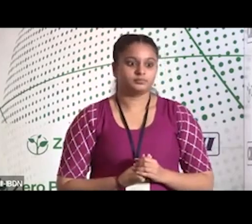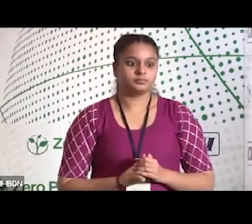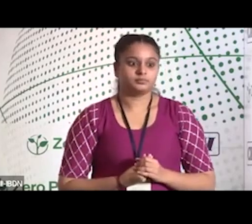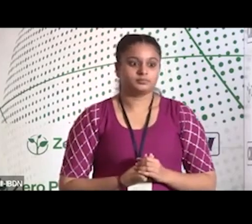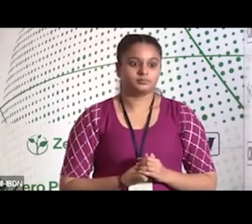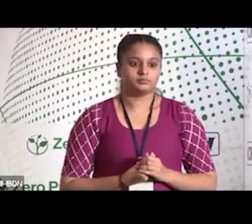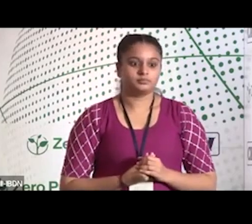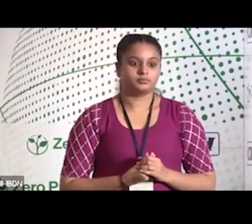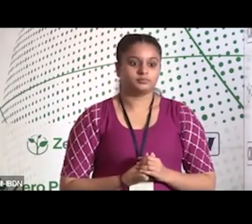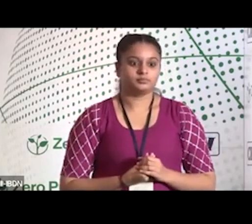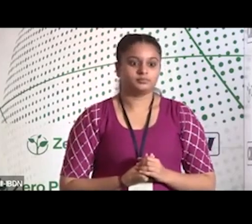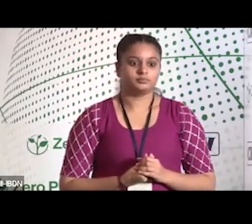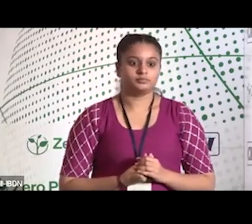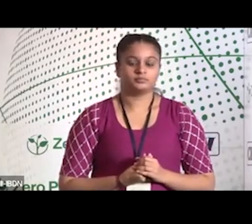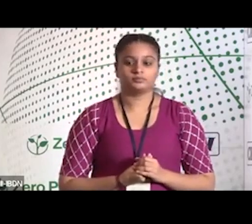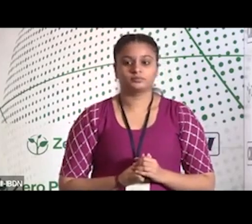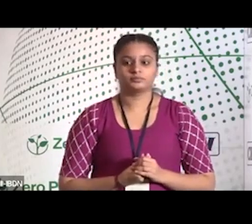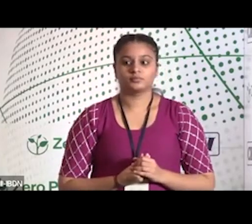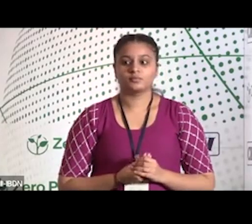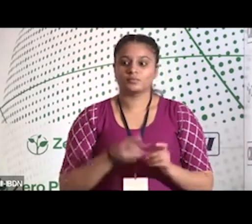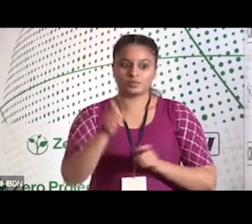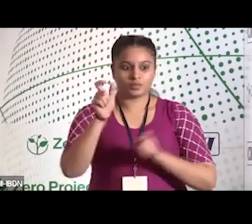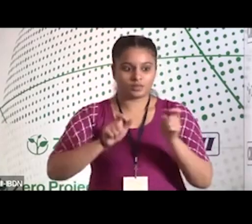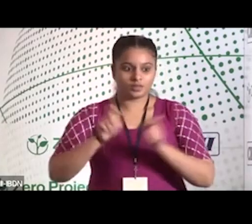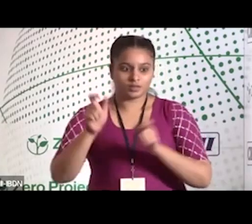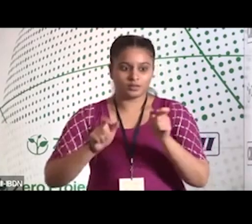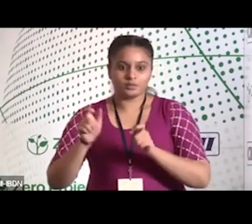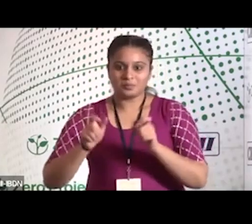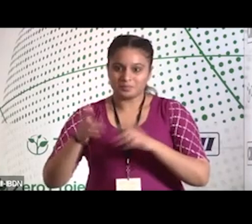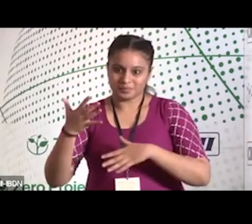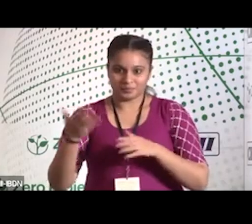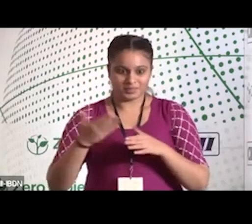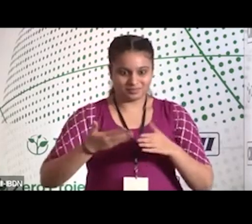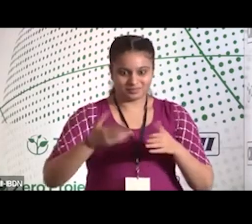do no David Mondo Denver armory burning yellow Iran